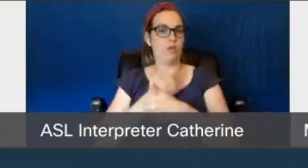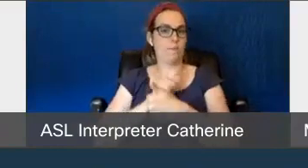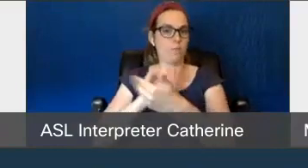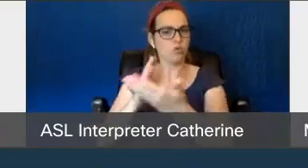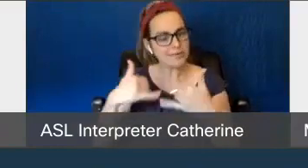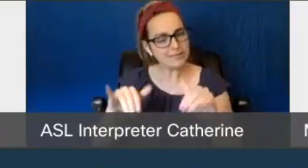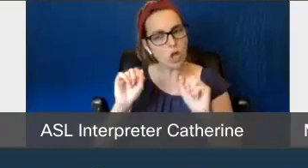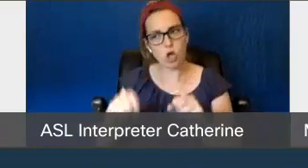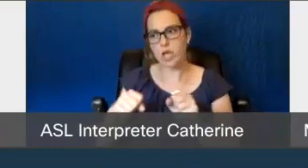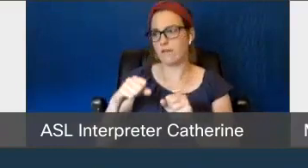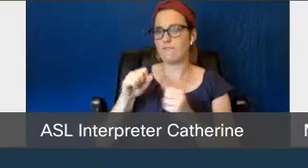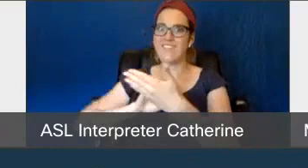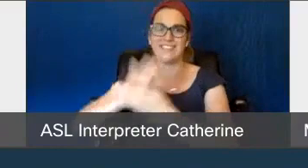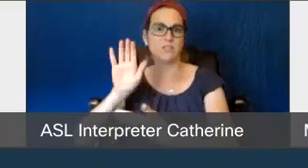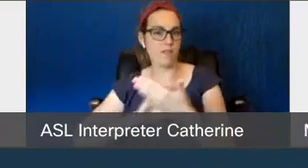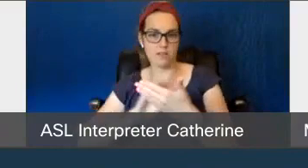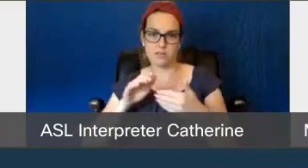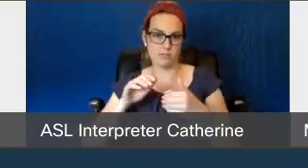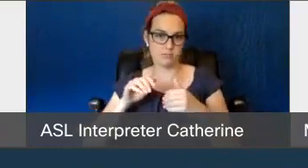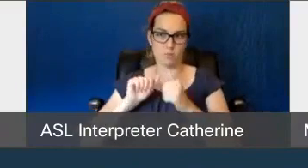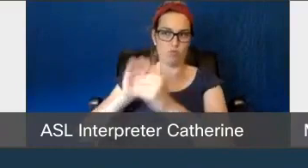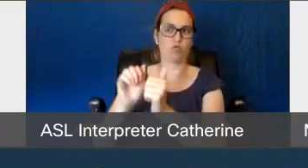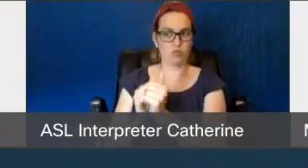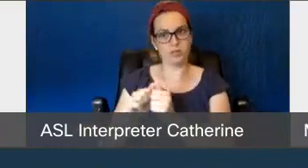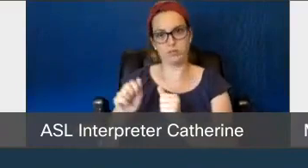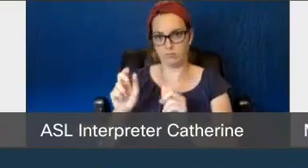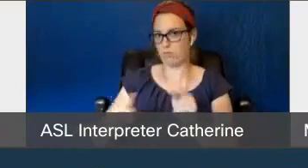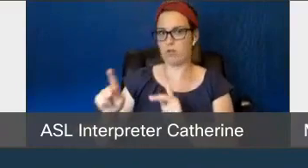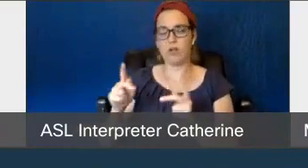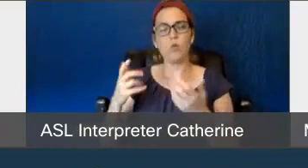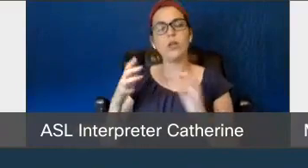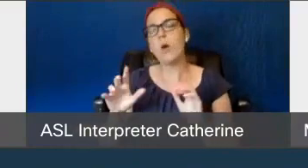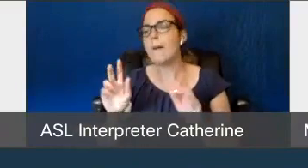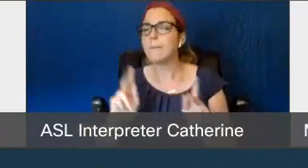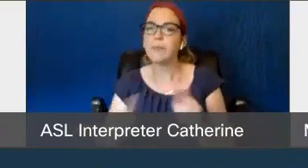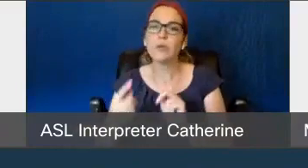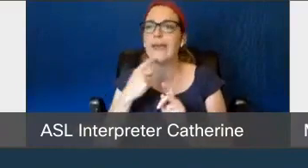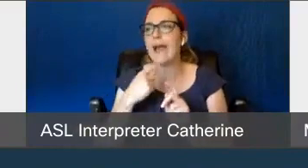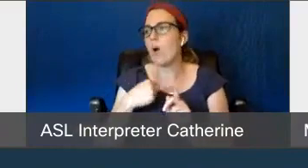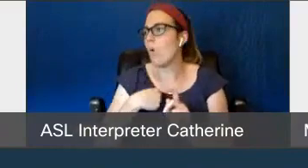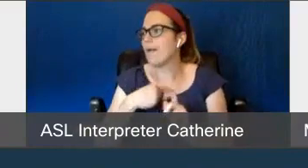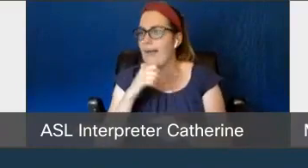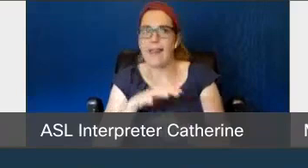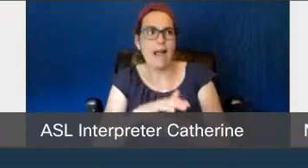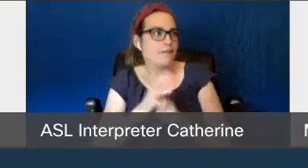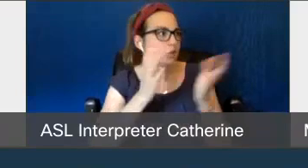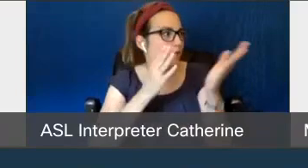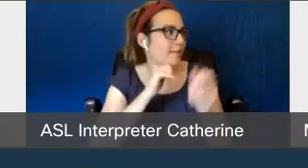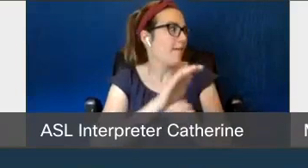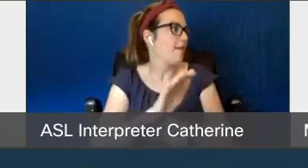And it is beautiful because we don't wanna have them say they don't have the services or the support that they need because our job and I'm glad